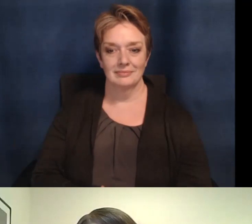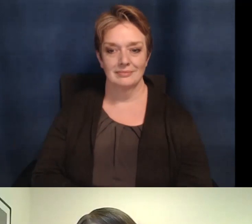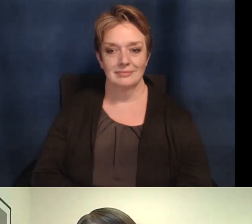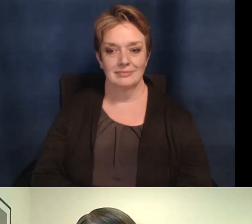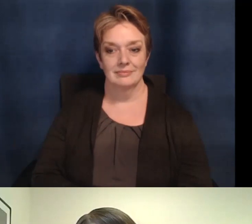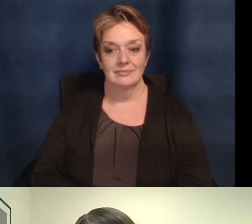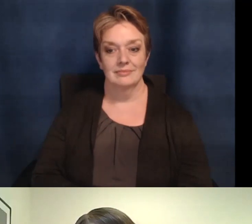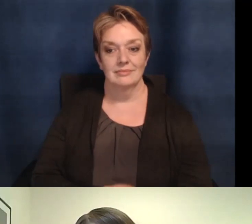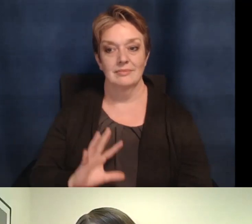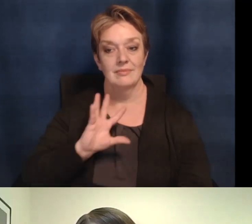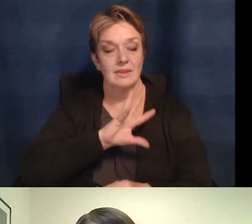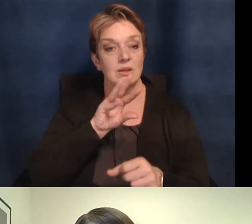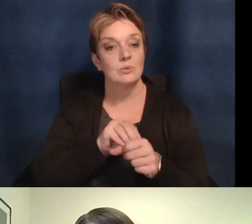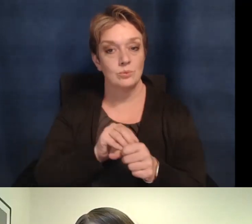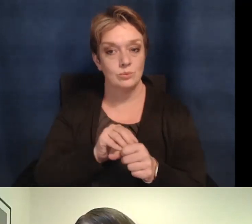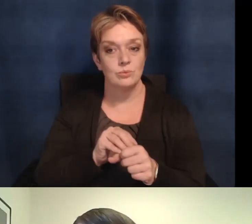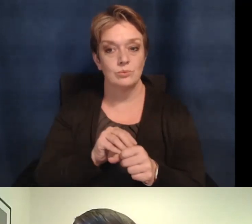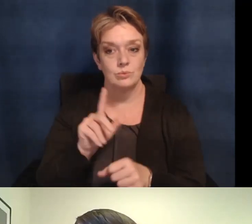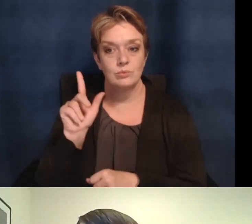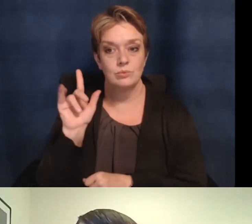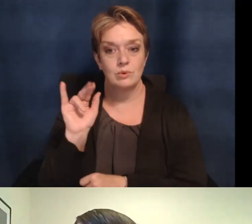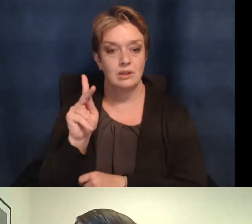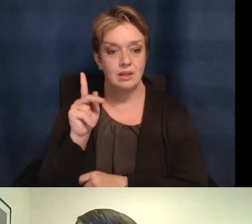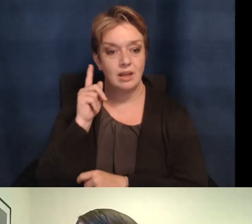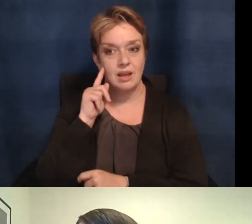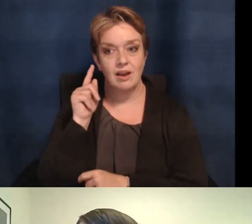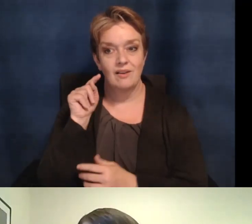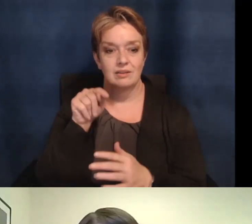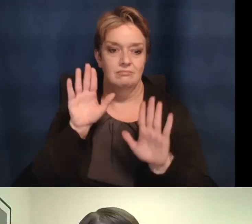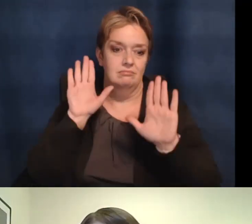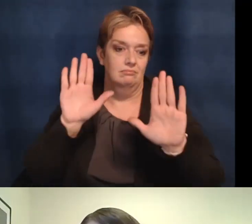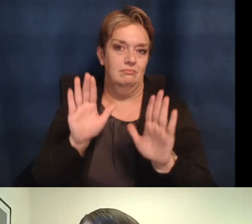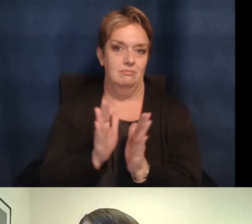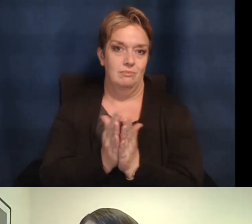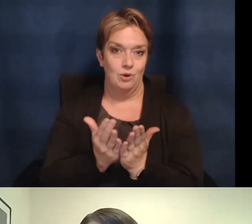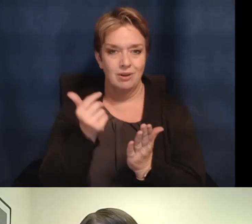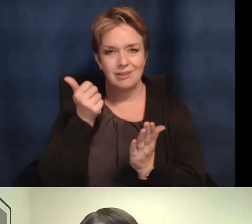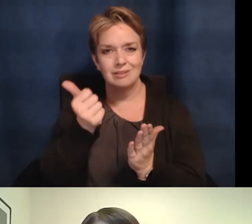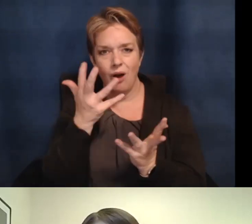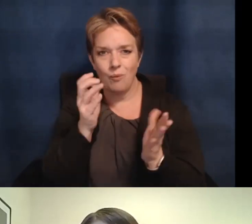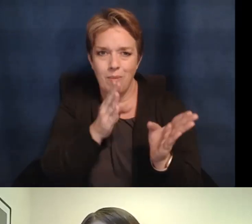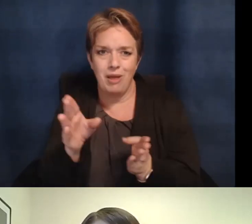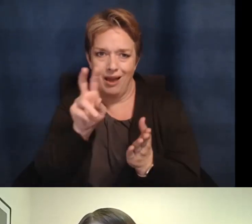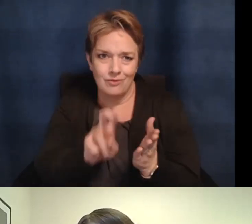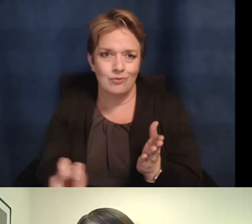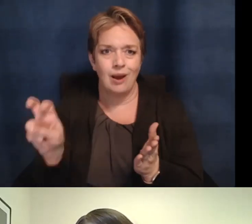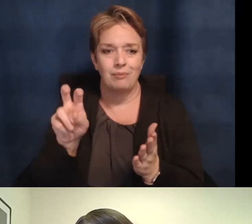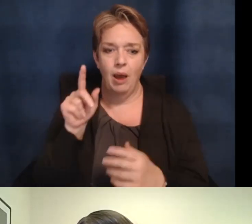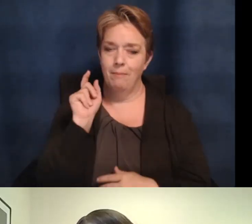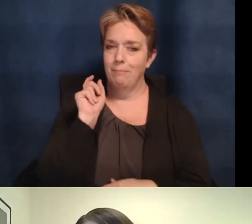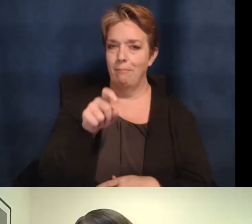Included in that chat are links to this incredible book; so, if you want to plan your own road trip, this is a must-have for your bookshelf.